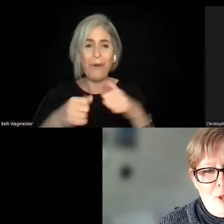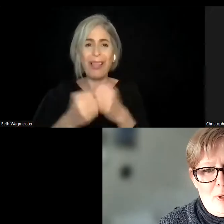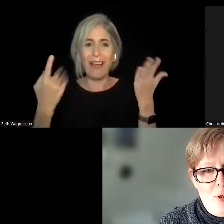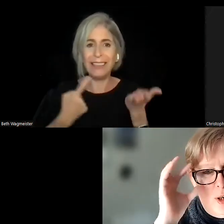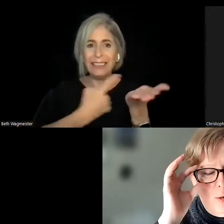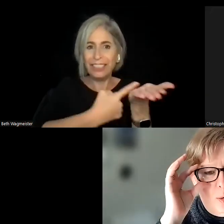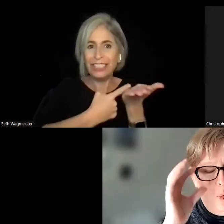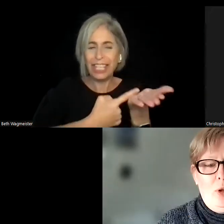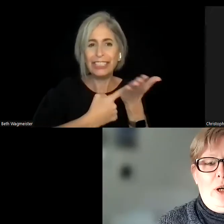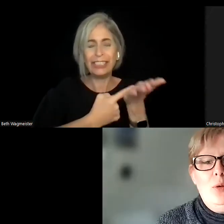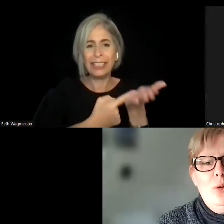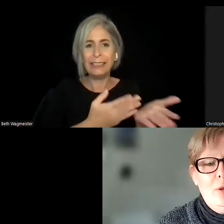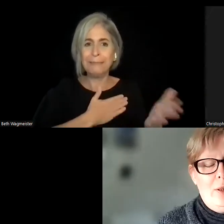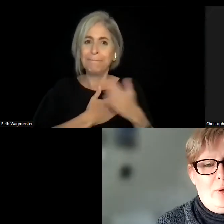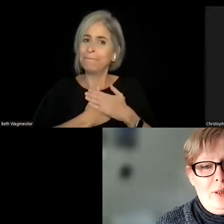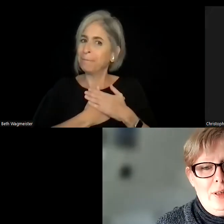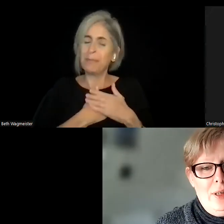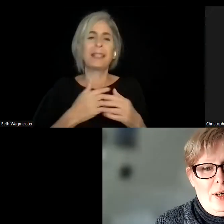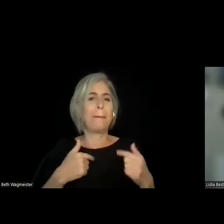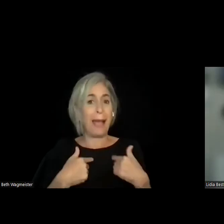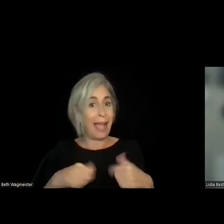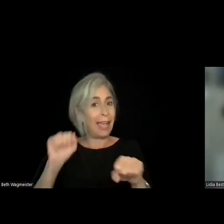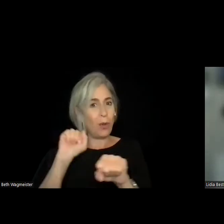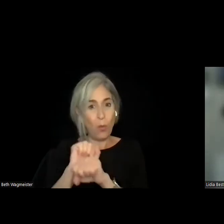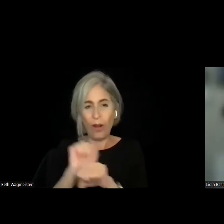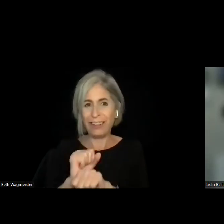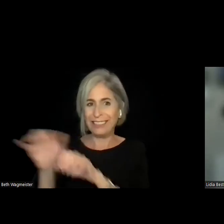now. To be honest, today has kind of blown me away